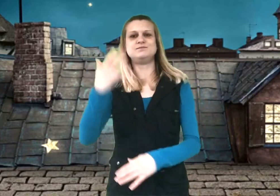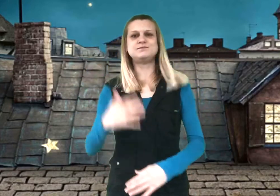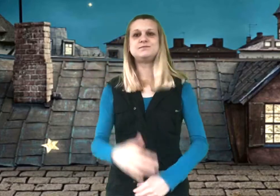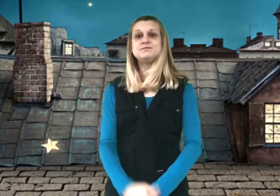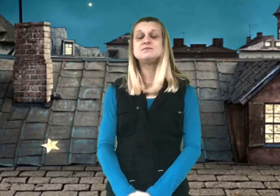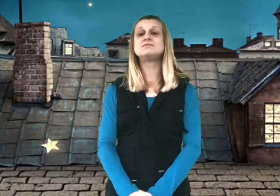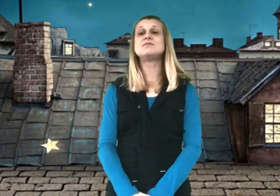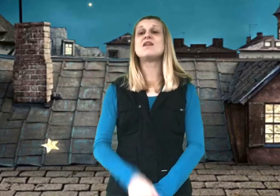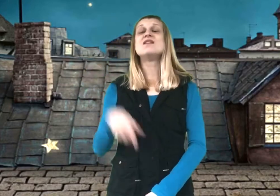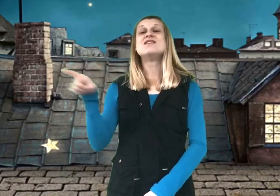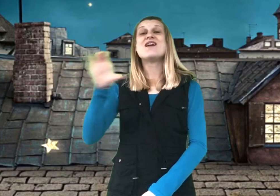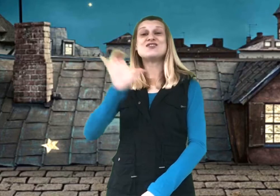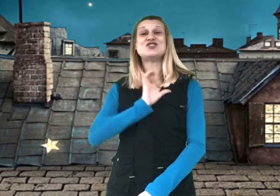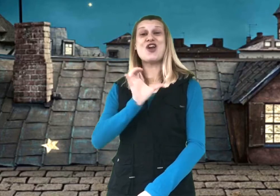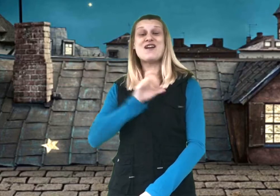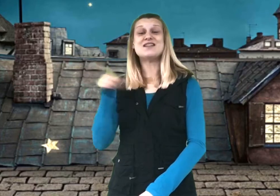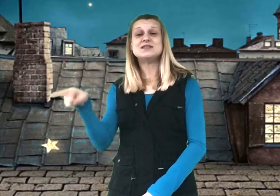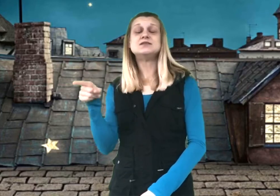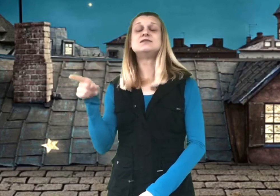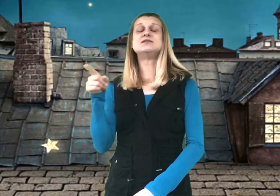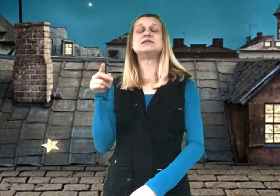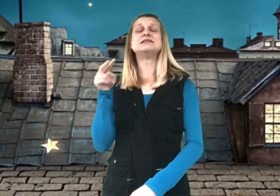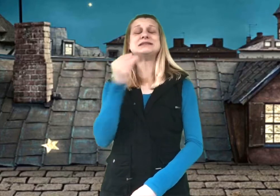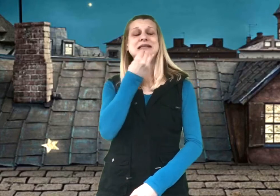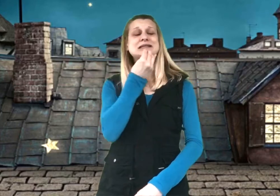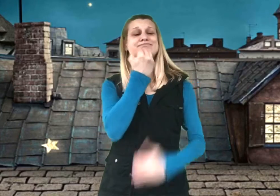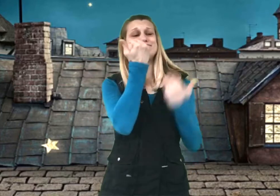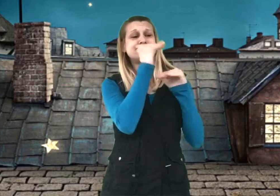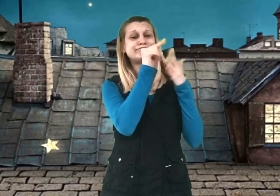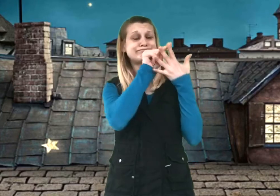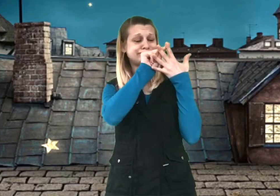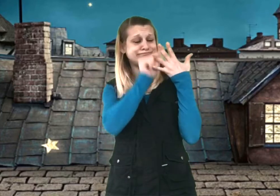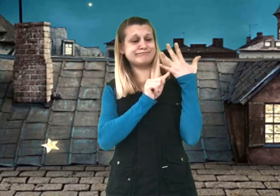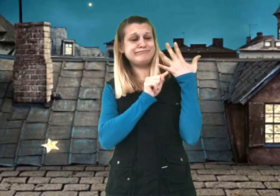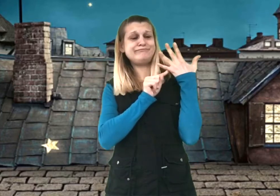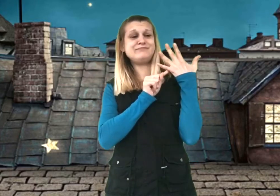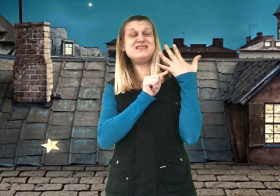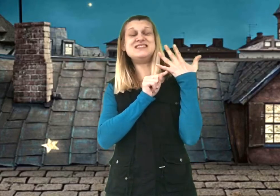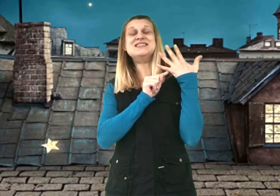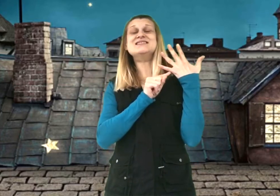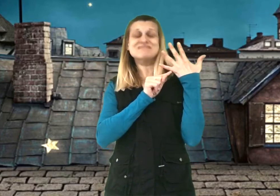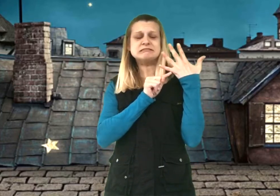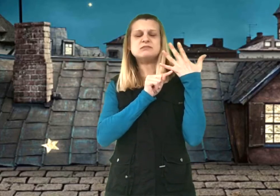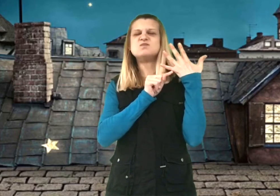He desperately wanted something more filling and satisfying than cabbage and cabbage soup.